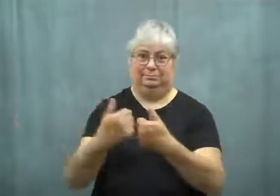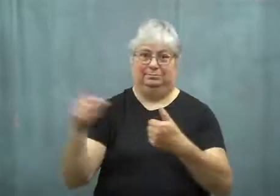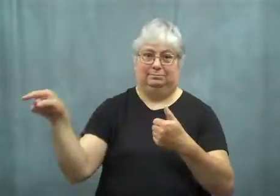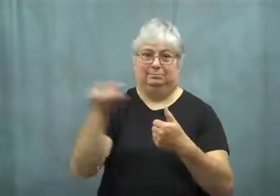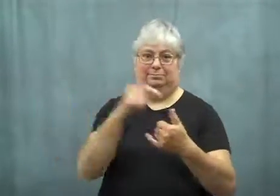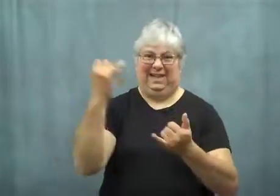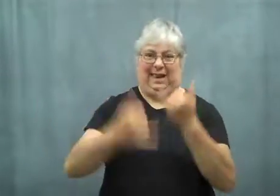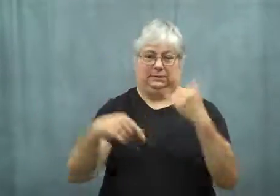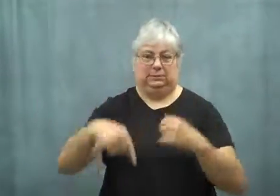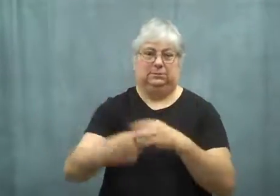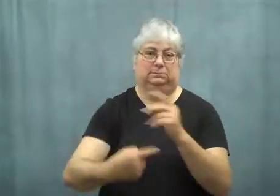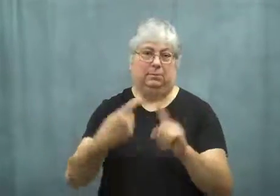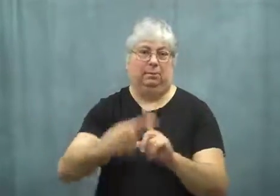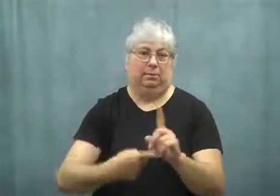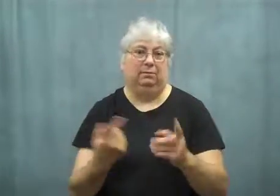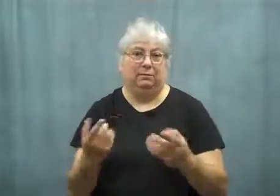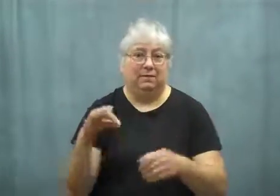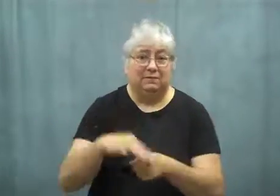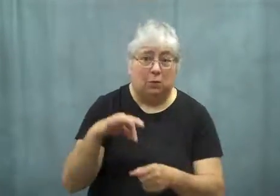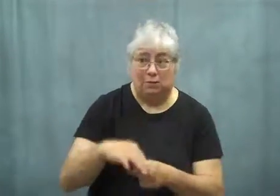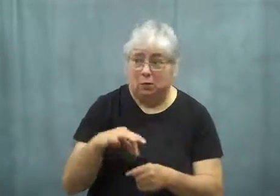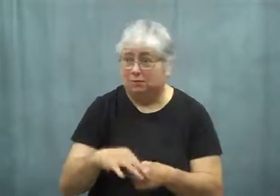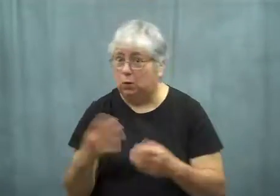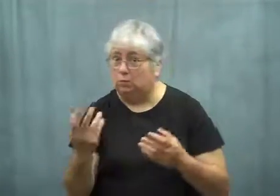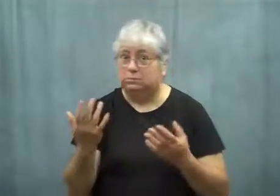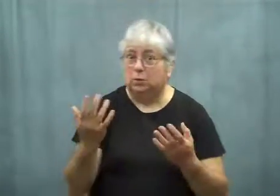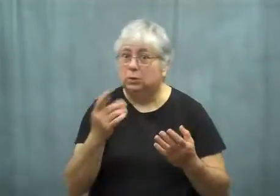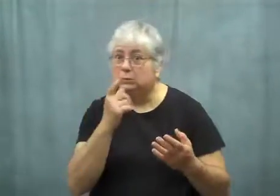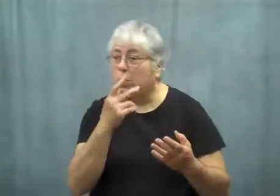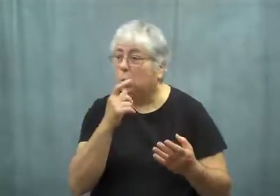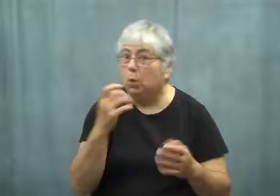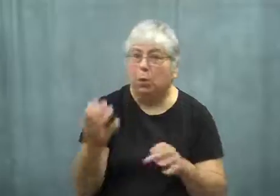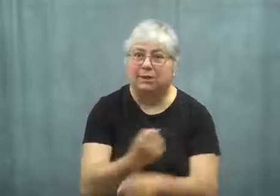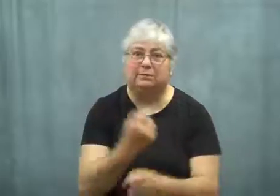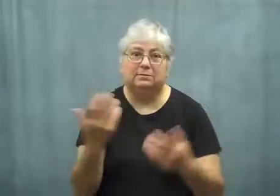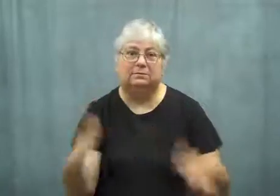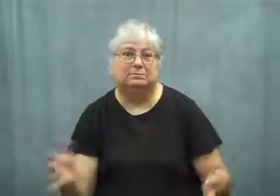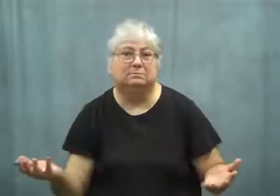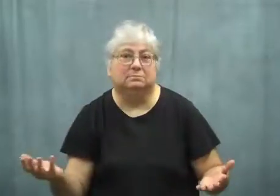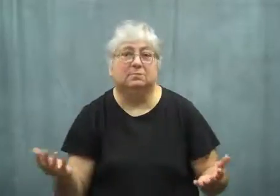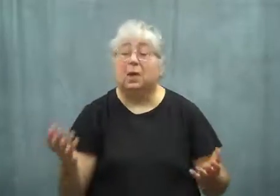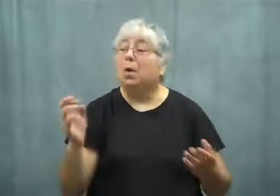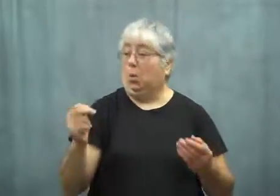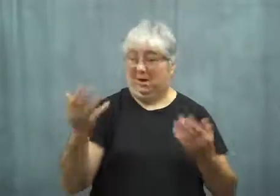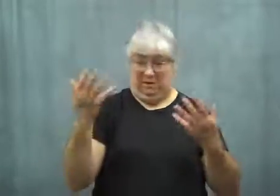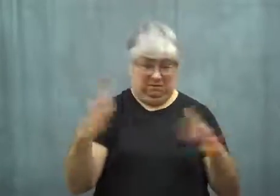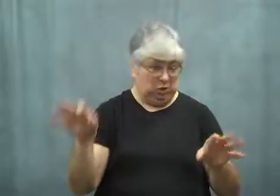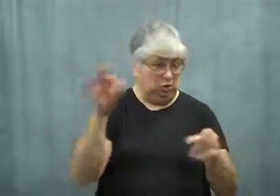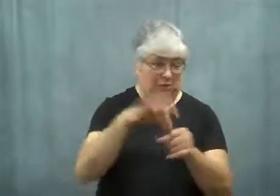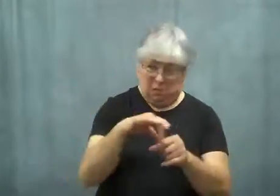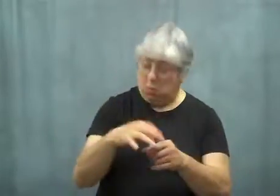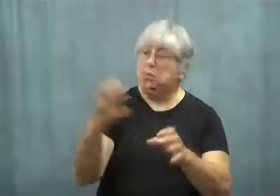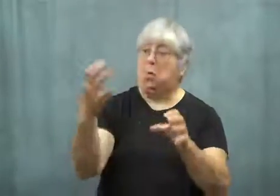The final vote on these two candidates is this month to see who wins.